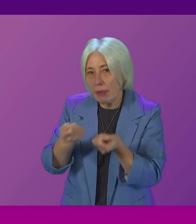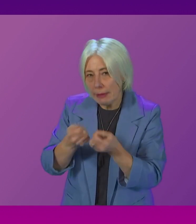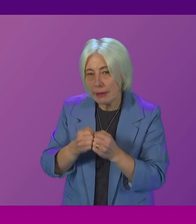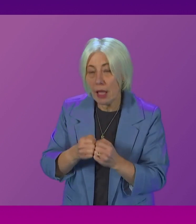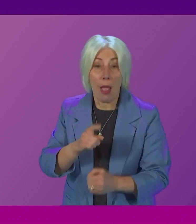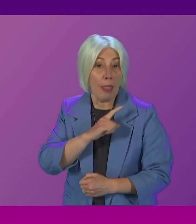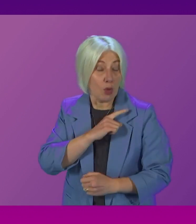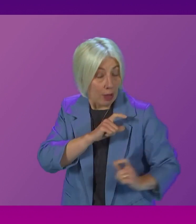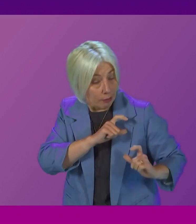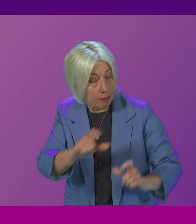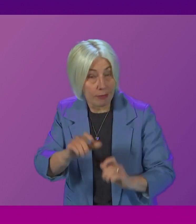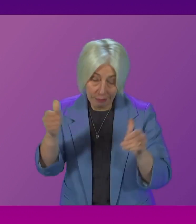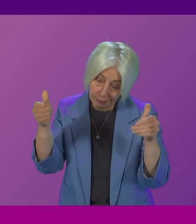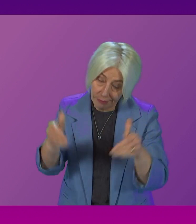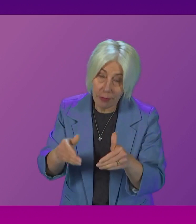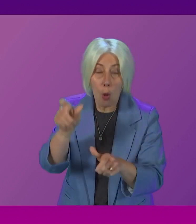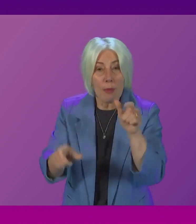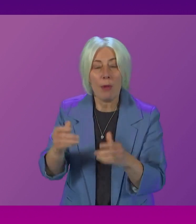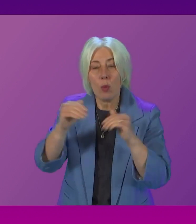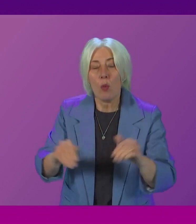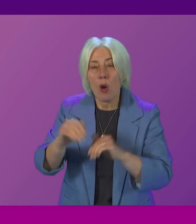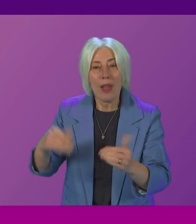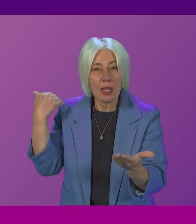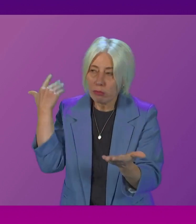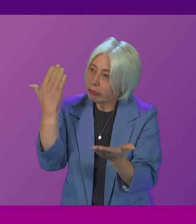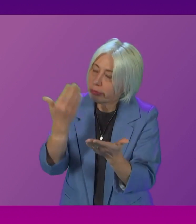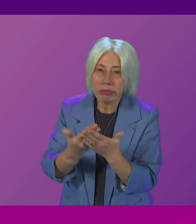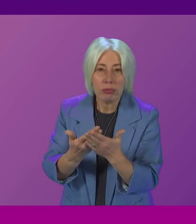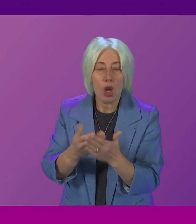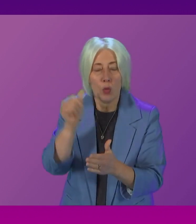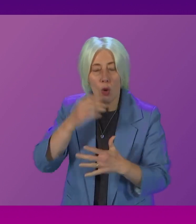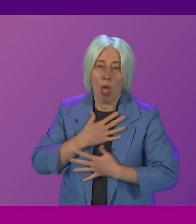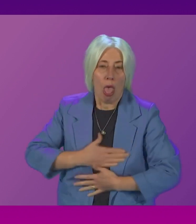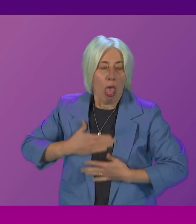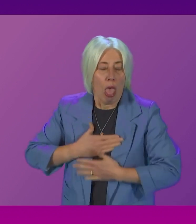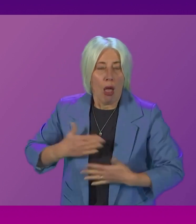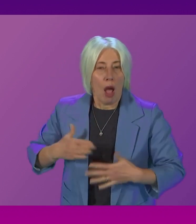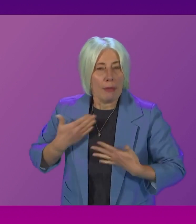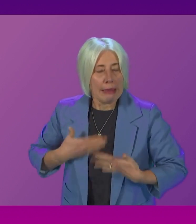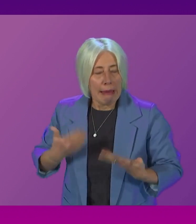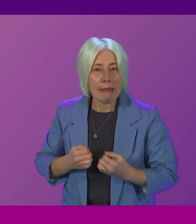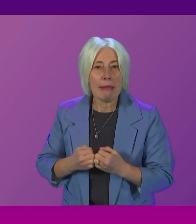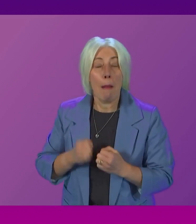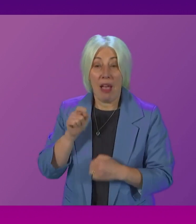We will continue to focus on the longest waits, because we know the distress that they can cause. I will look at the circumstances of the particular case that has